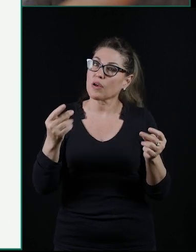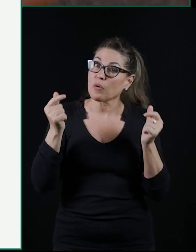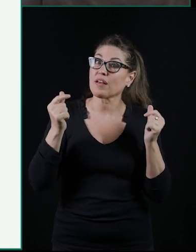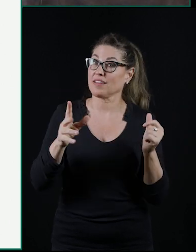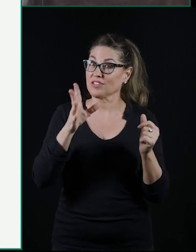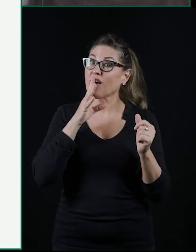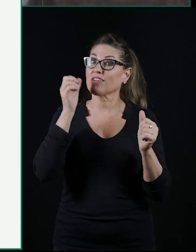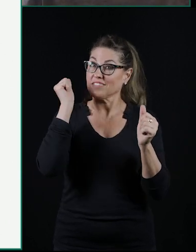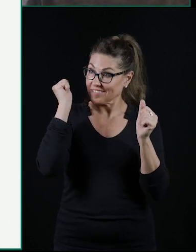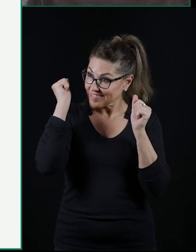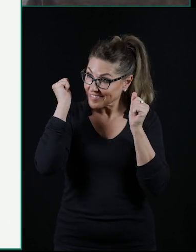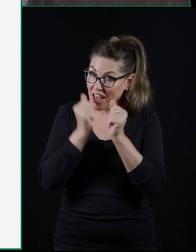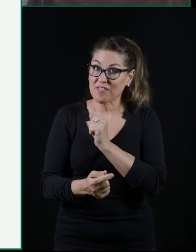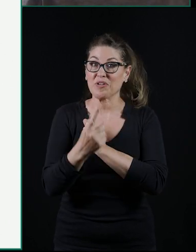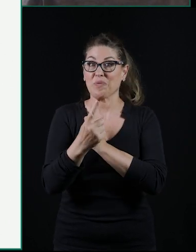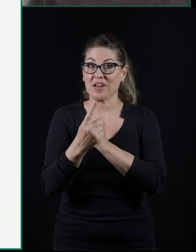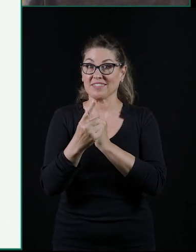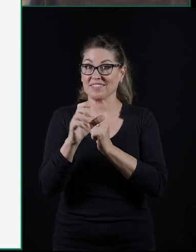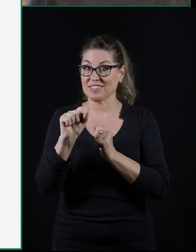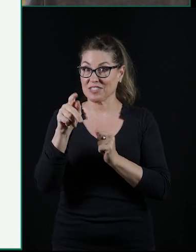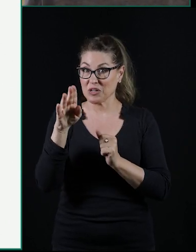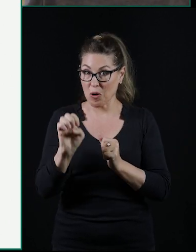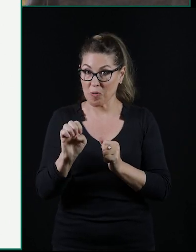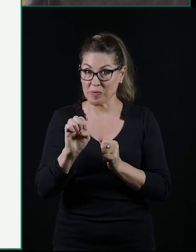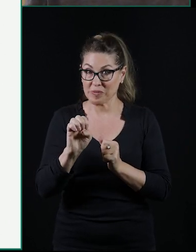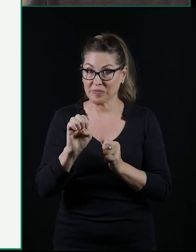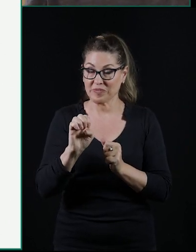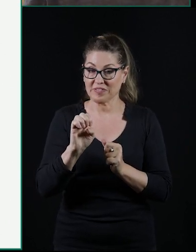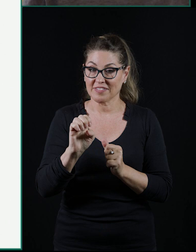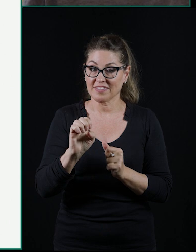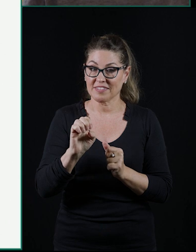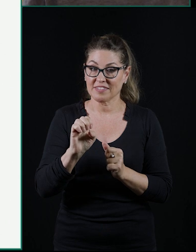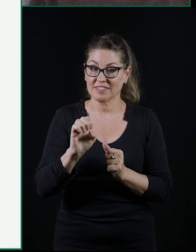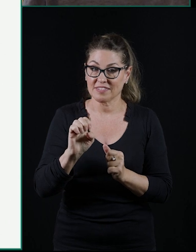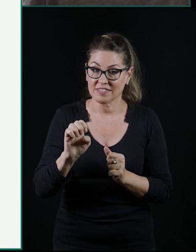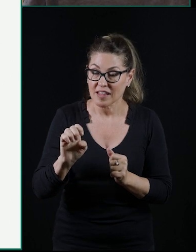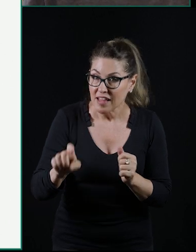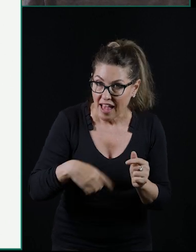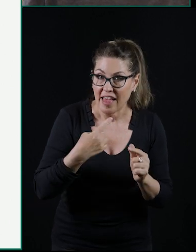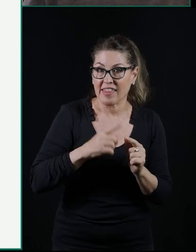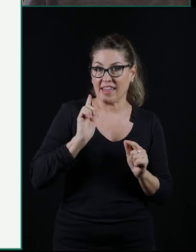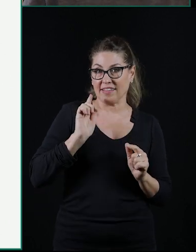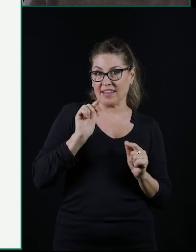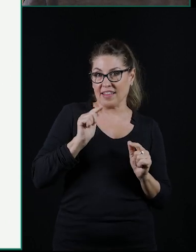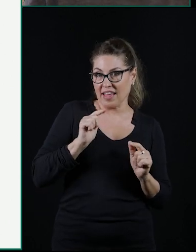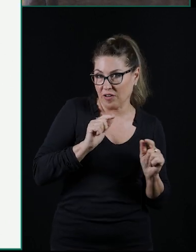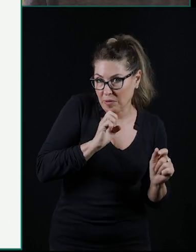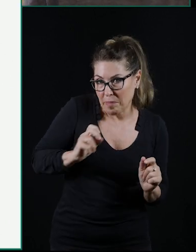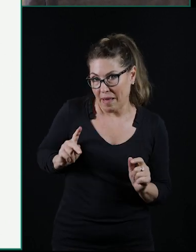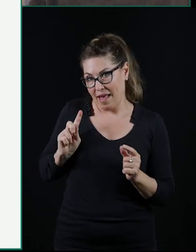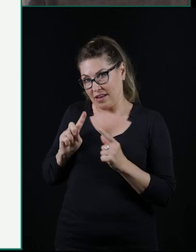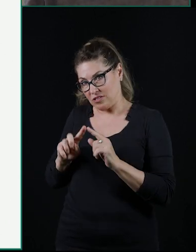to everybody in scope and revert back to only talking to your team for example.